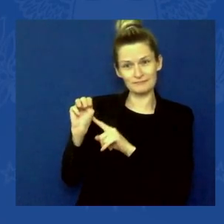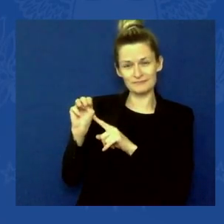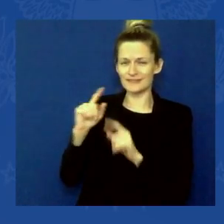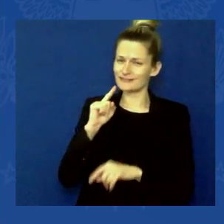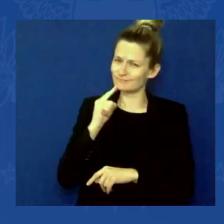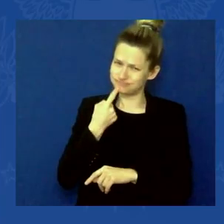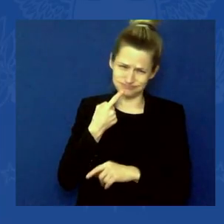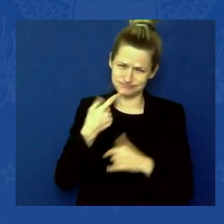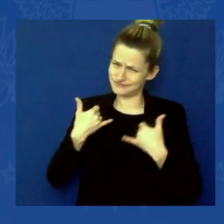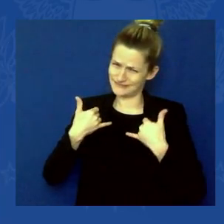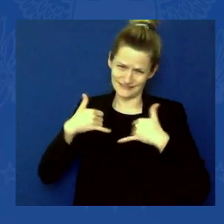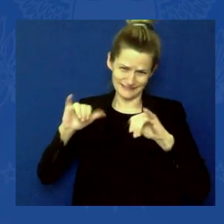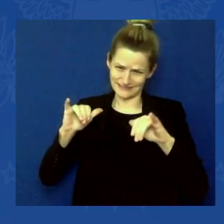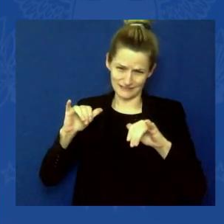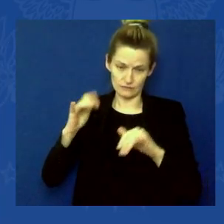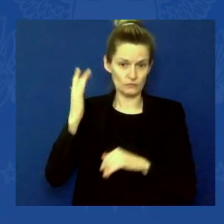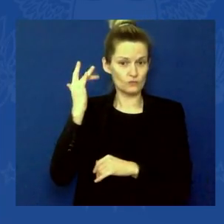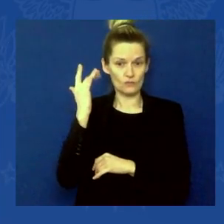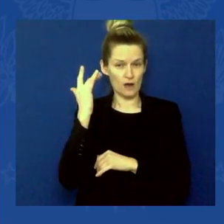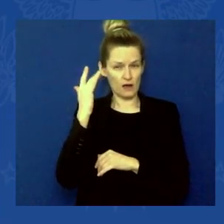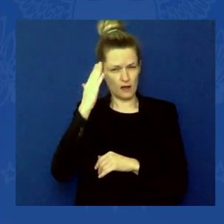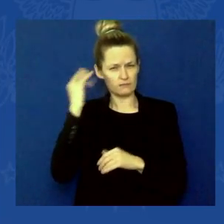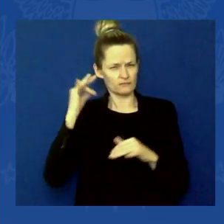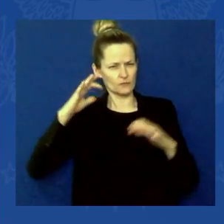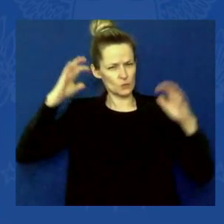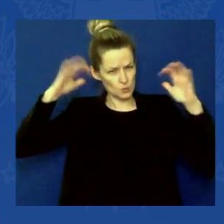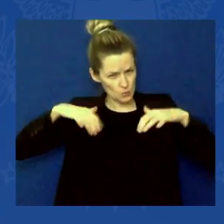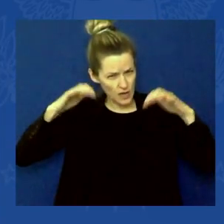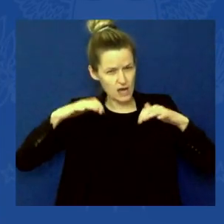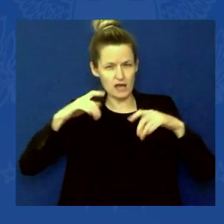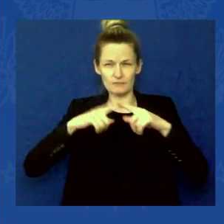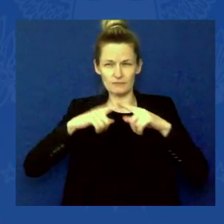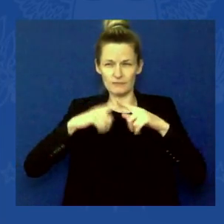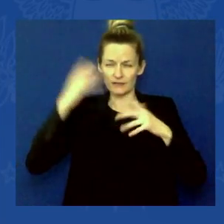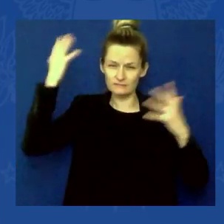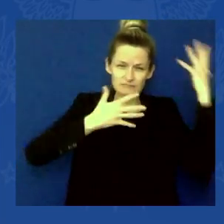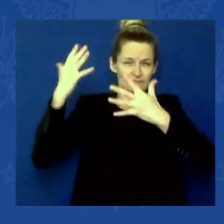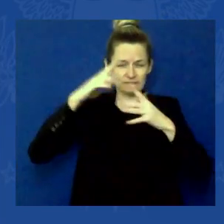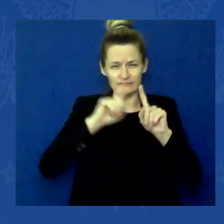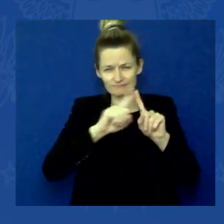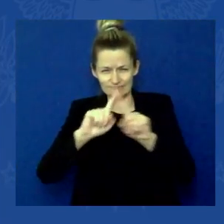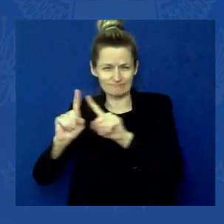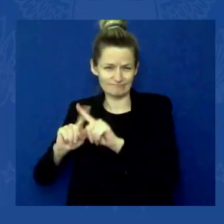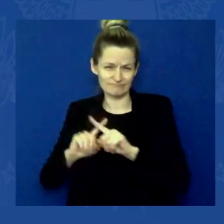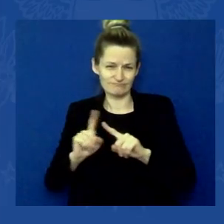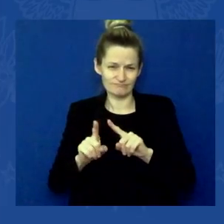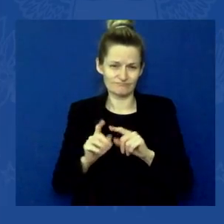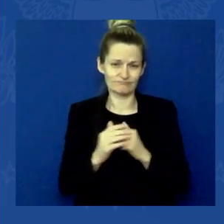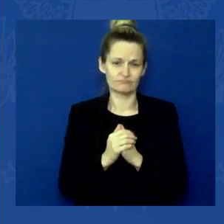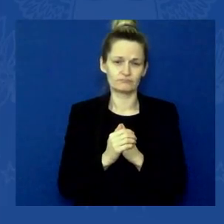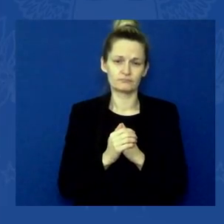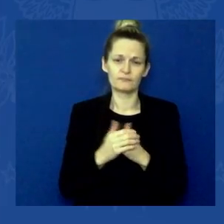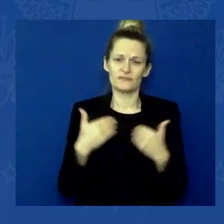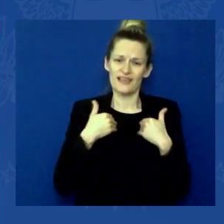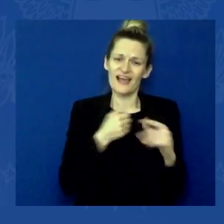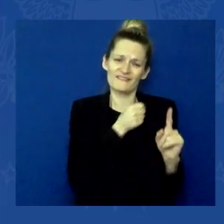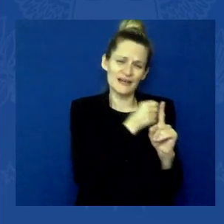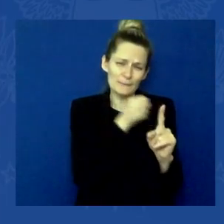It's also -- it's also impacting an area of the country that has already experienced heavy rainfall